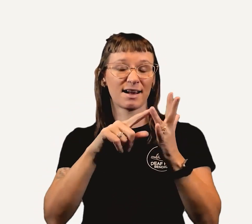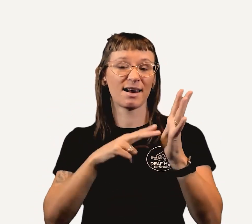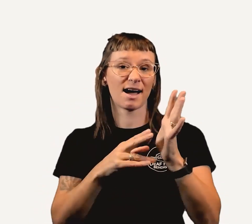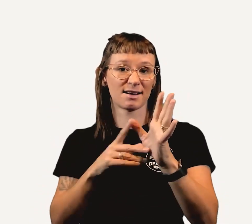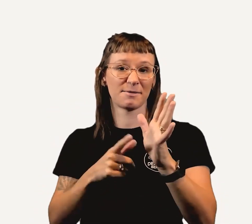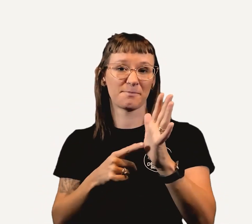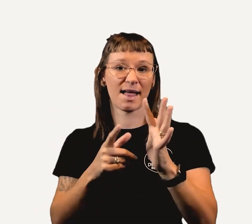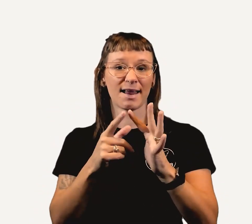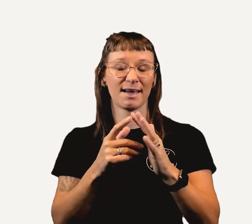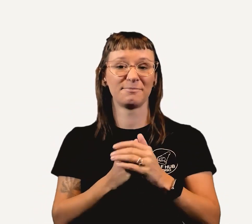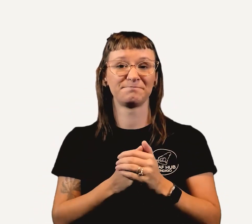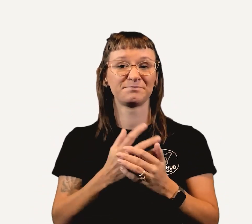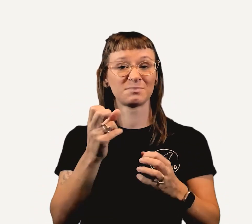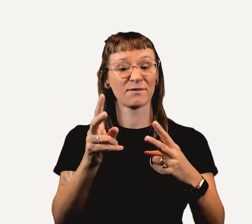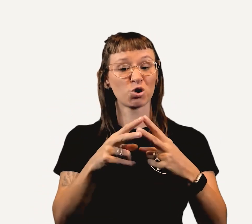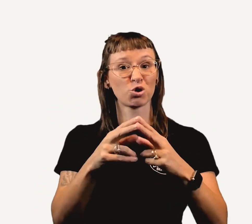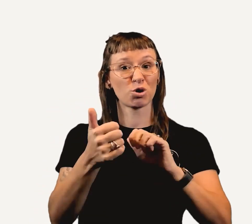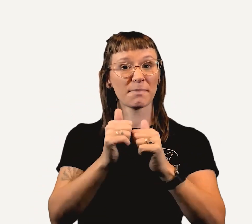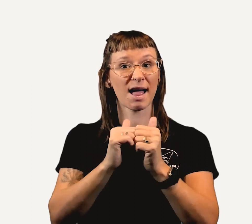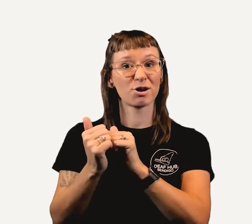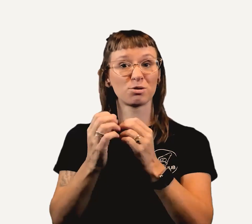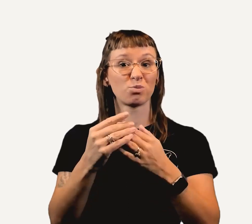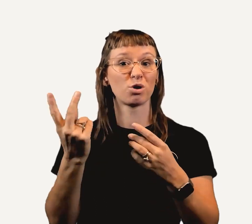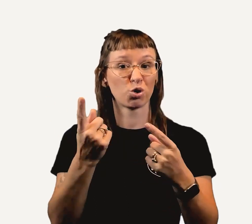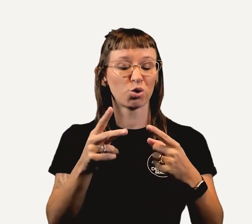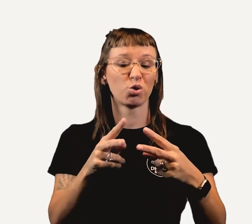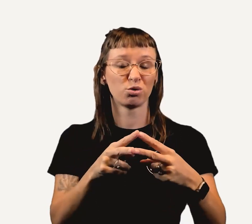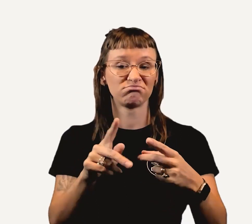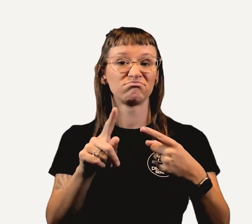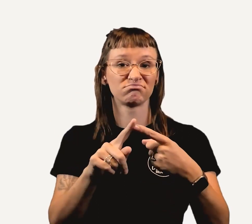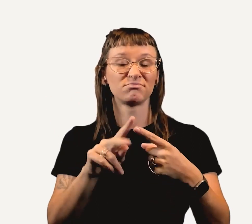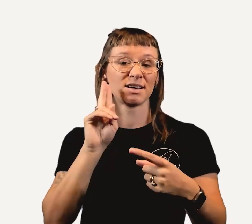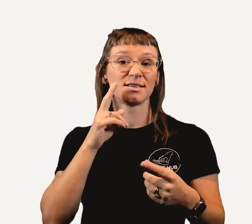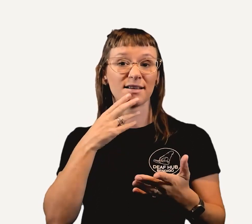BreastScreen Victoria and The Deaf Hub Bendigo, in partnership with the City of Greater Bendigo.